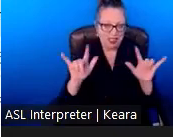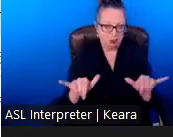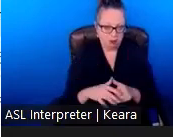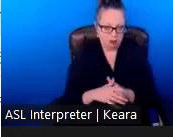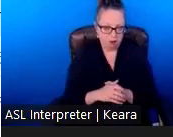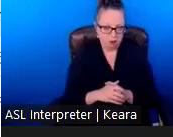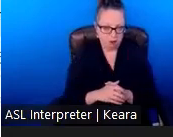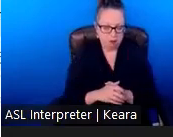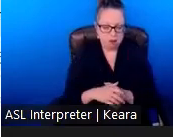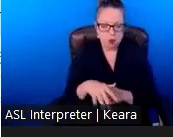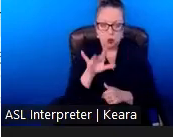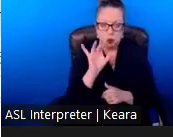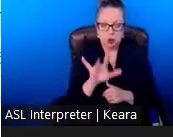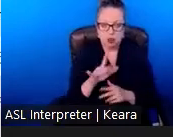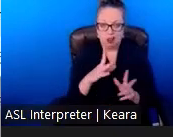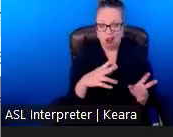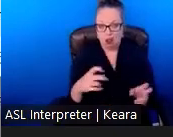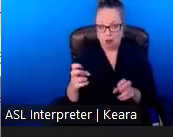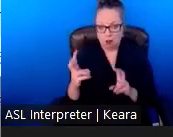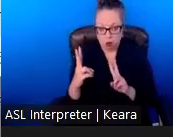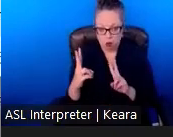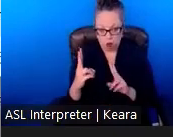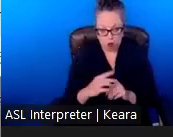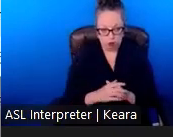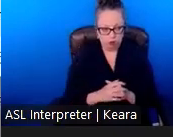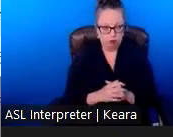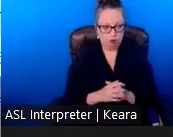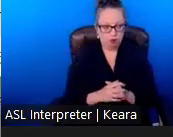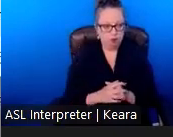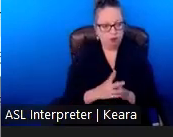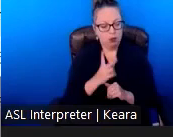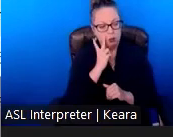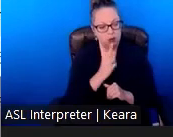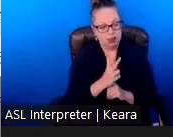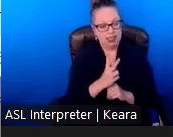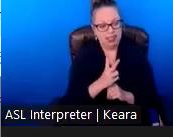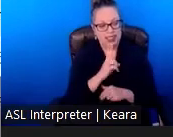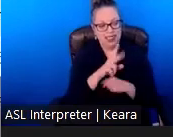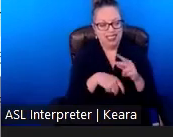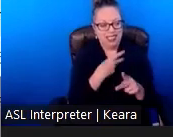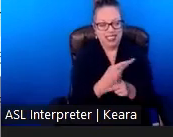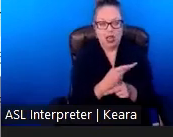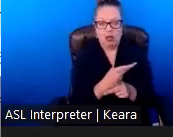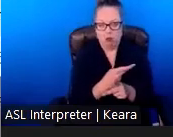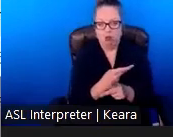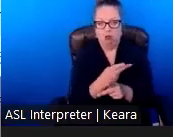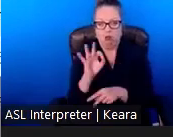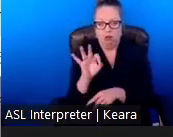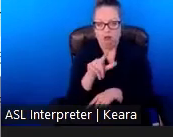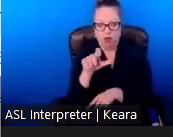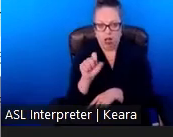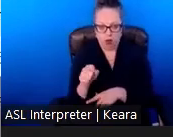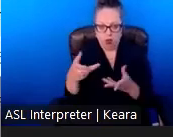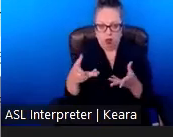the upload button, you’ll see the types of files that are allowed (in this case, image